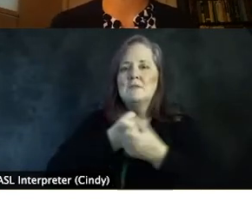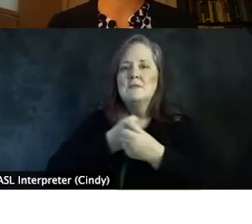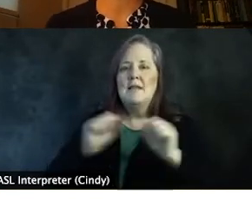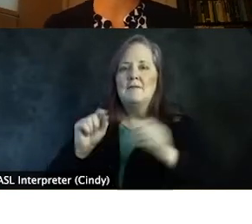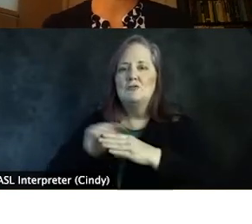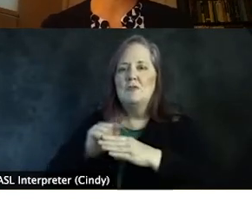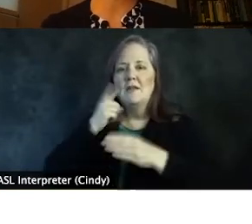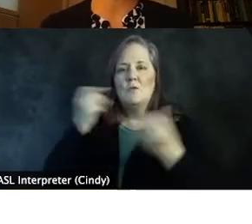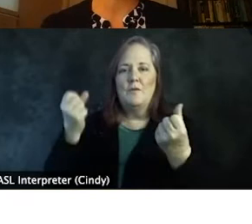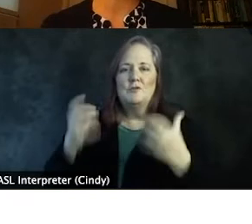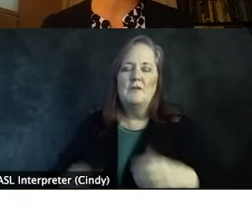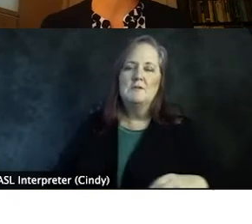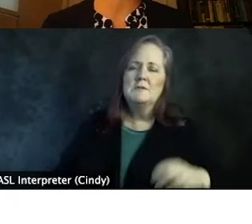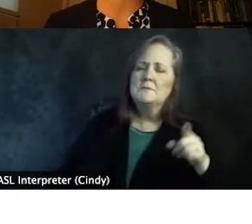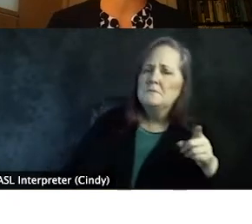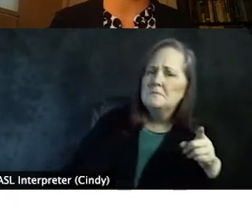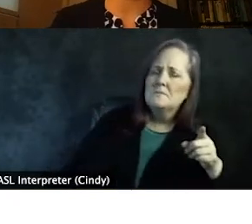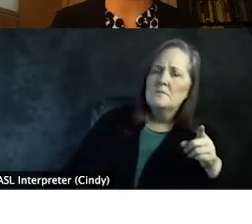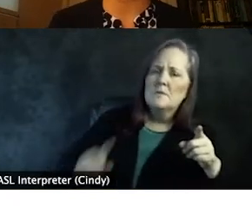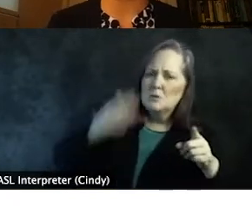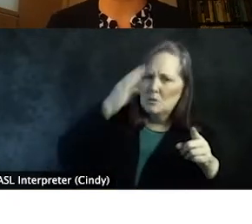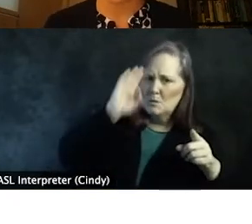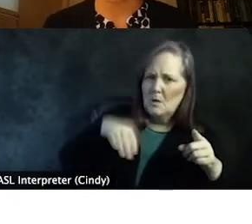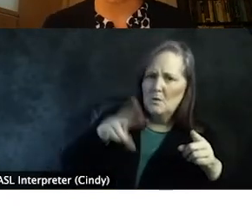about three times a week, and each treatment lasts about four hours.